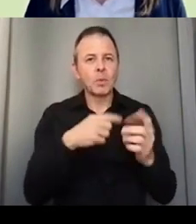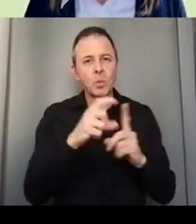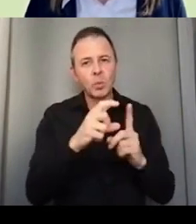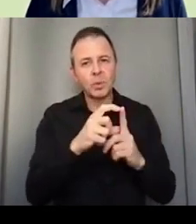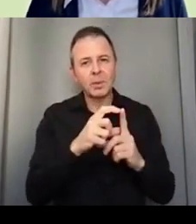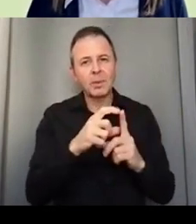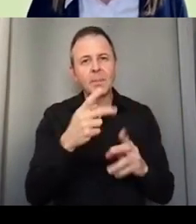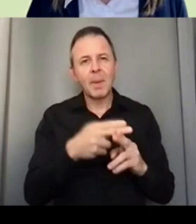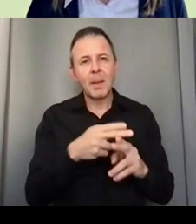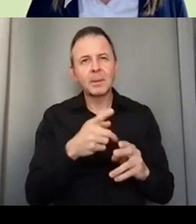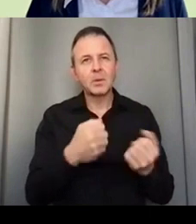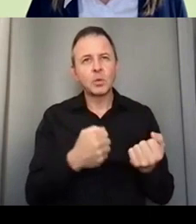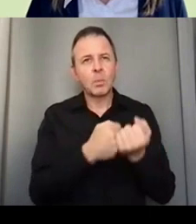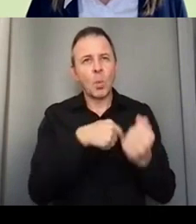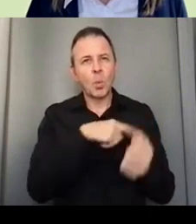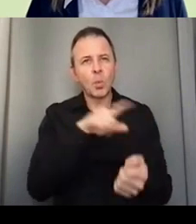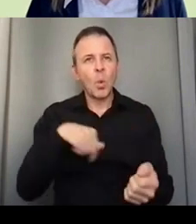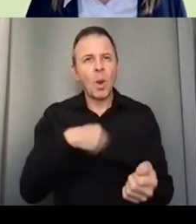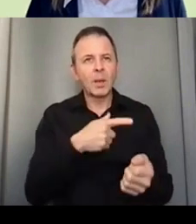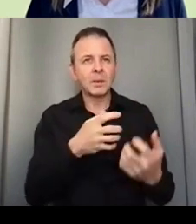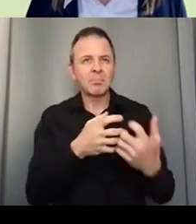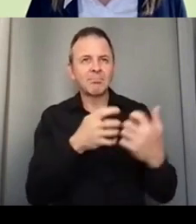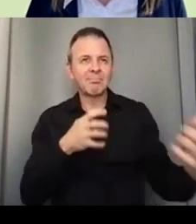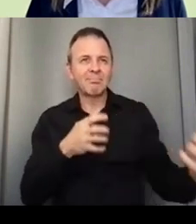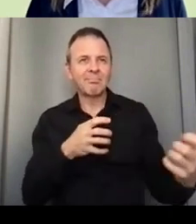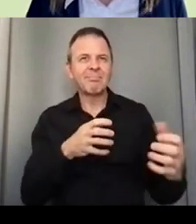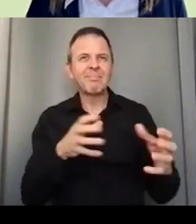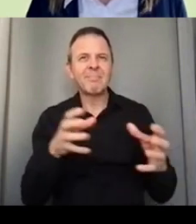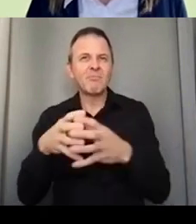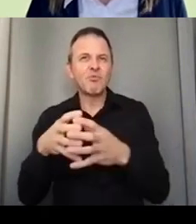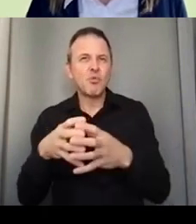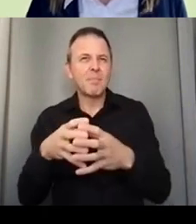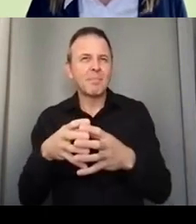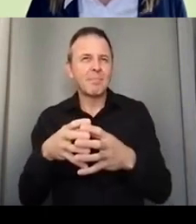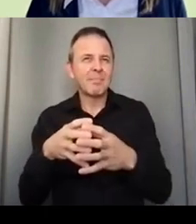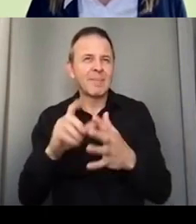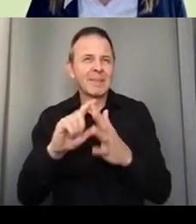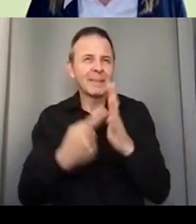avoiding segregated Disability Group settings is that's something that's